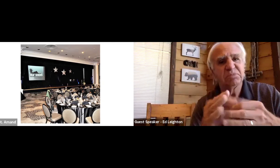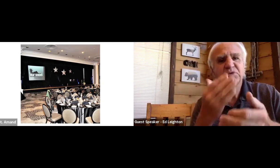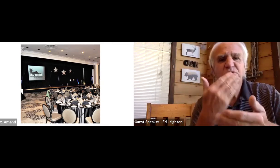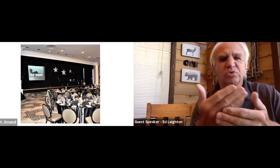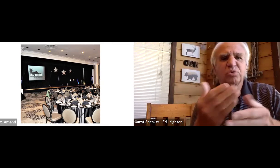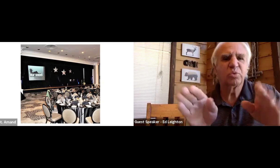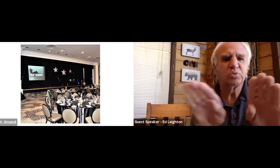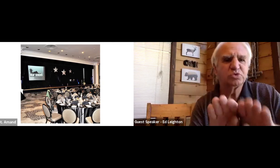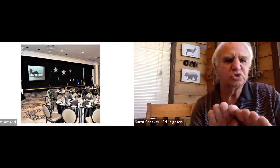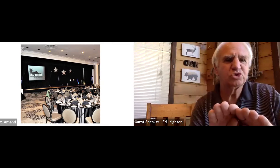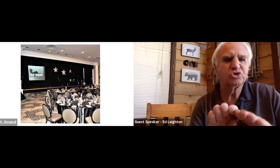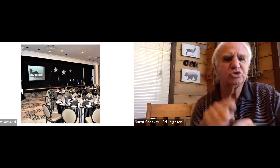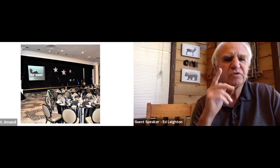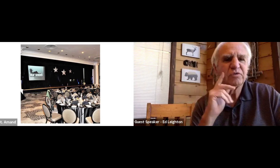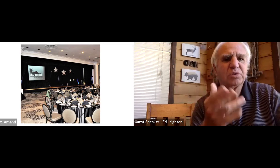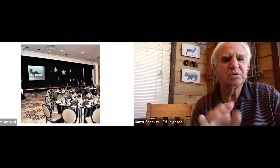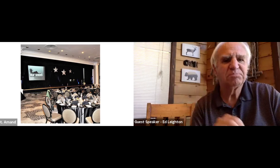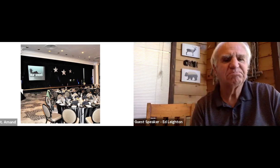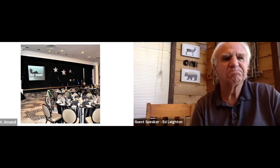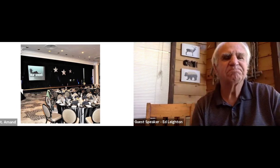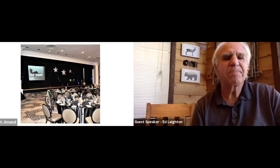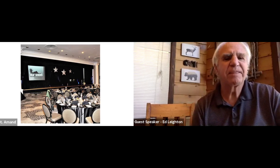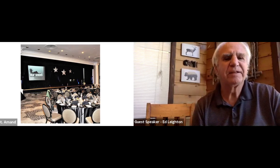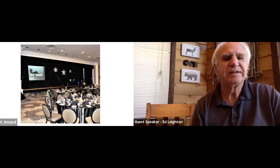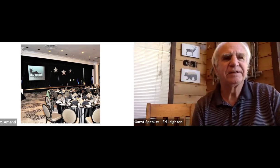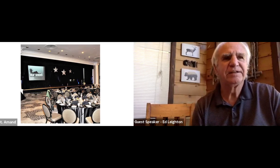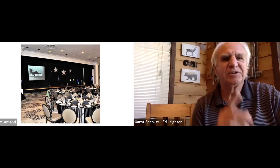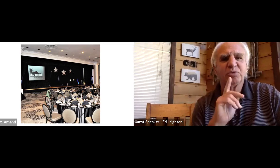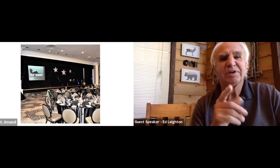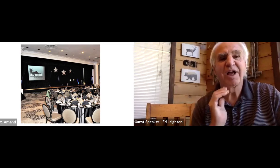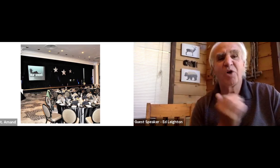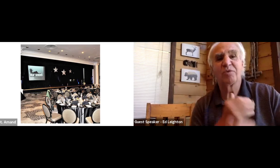they had a much better relationship than they did, you know, all the way to the end.